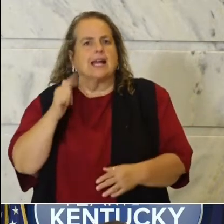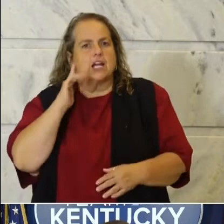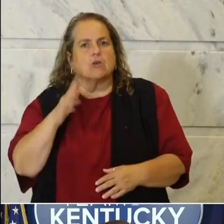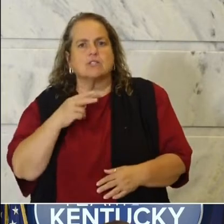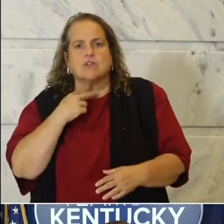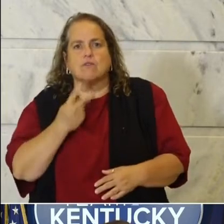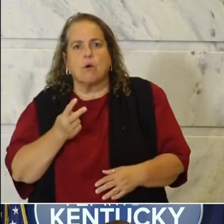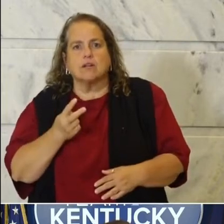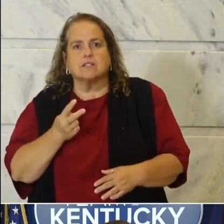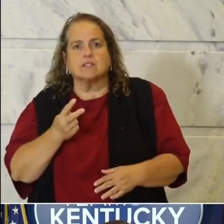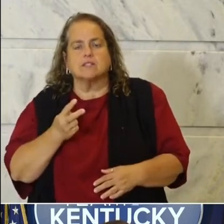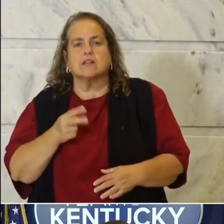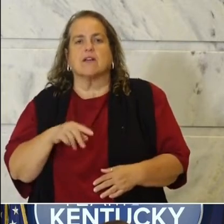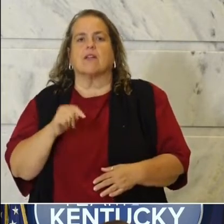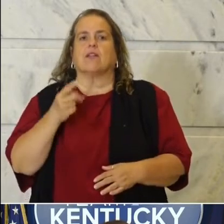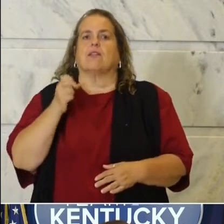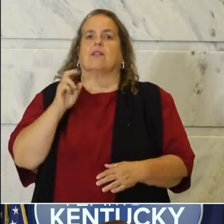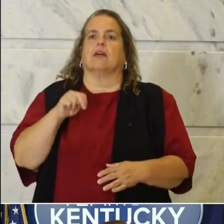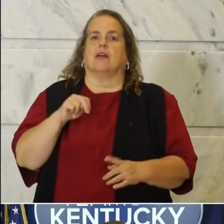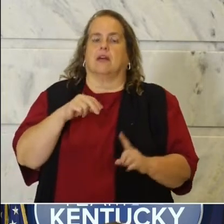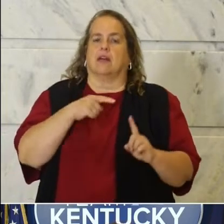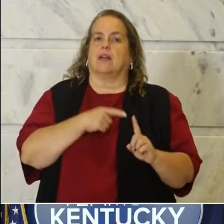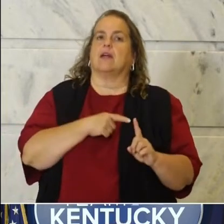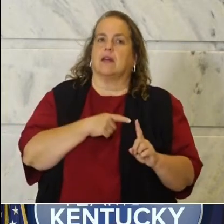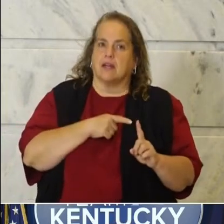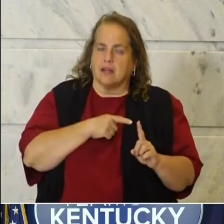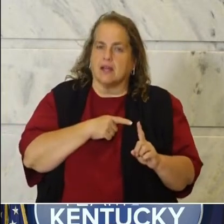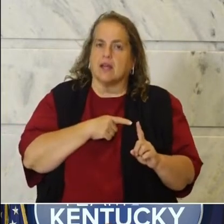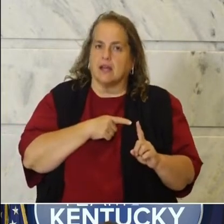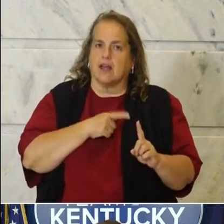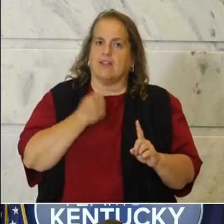putting up that fight that it took to defeat this virus. Those are special